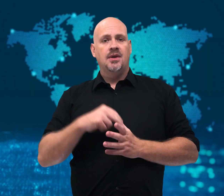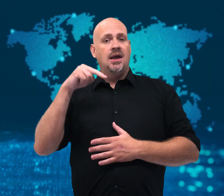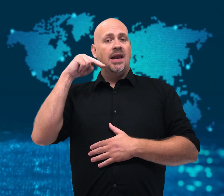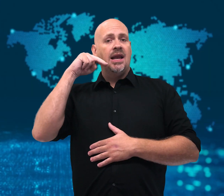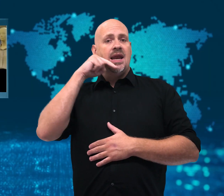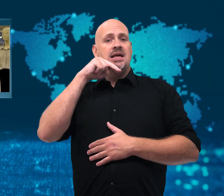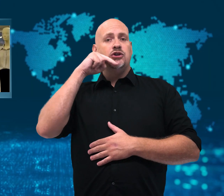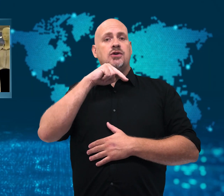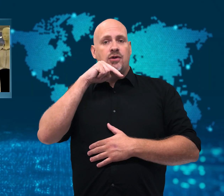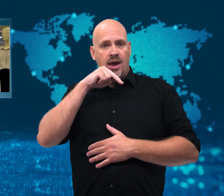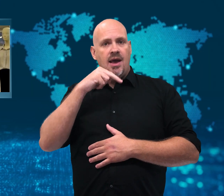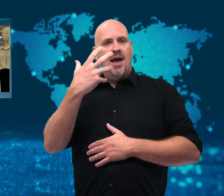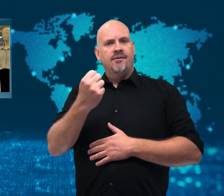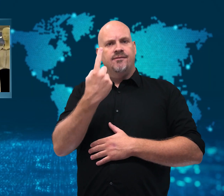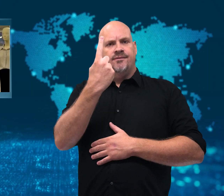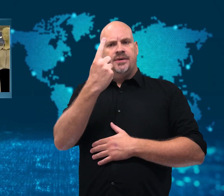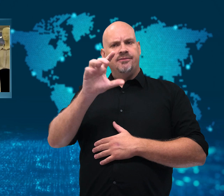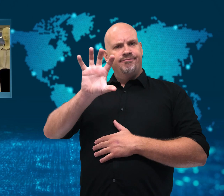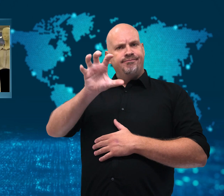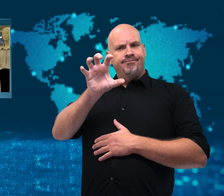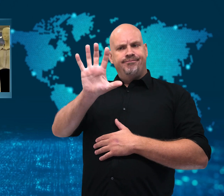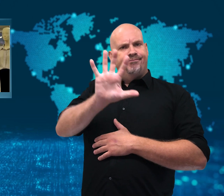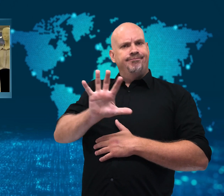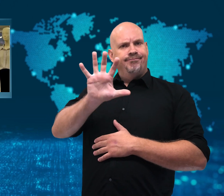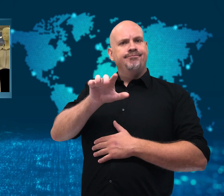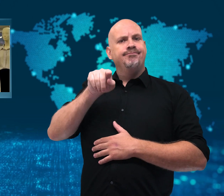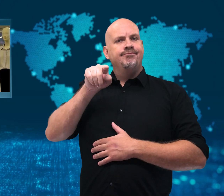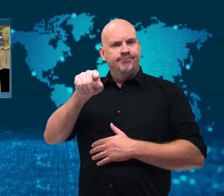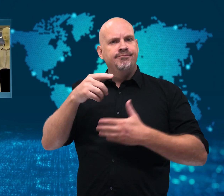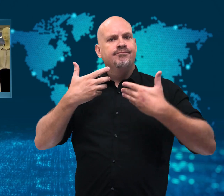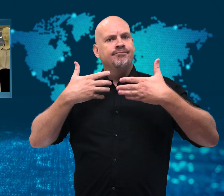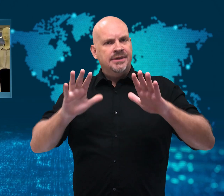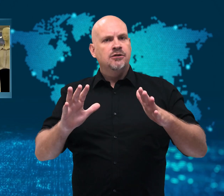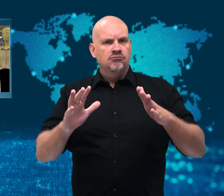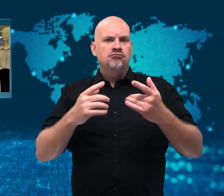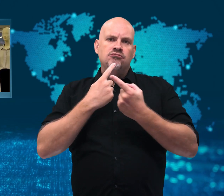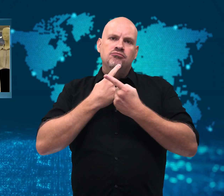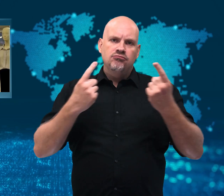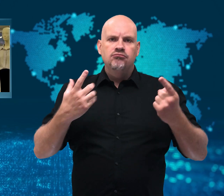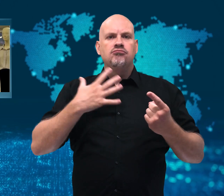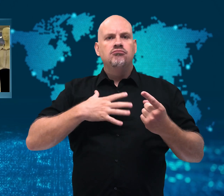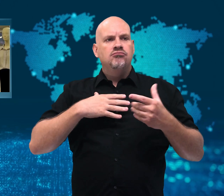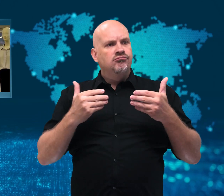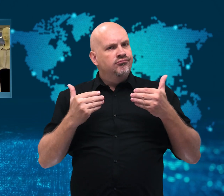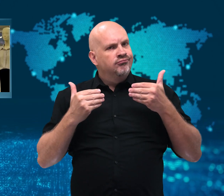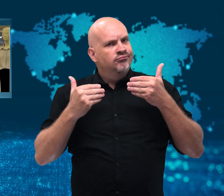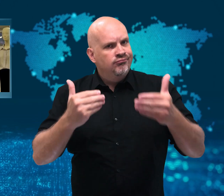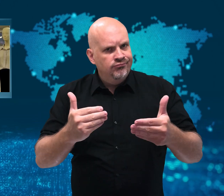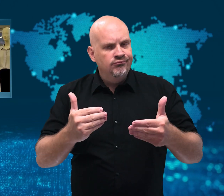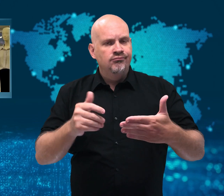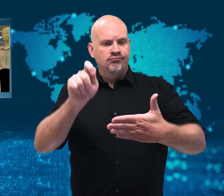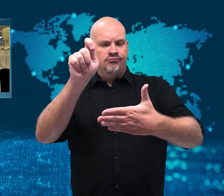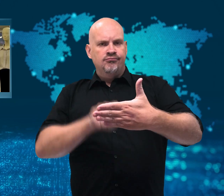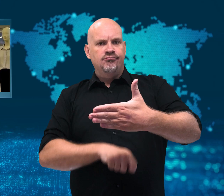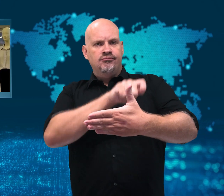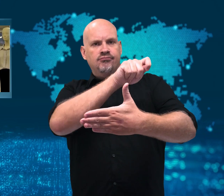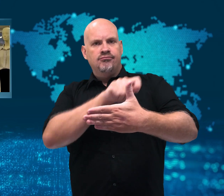[Gavin]: A Nigerian state moved to ban mannequin heads in shops,